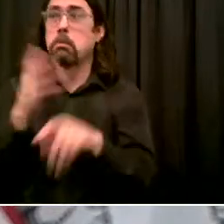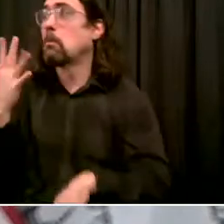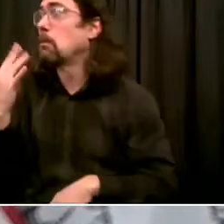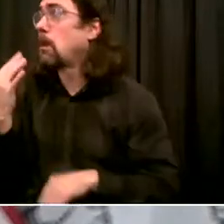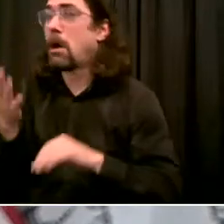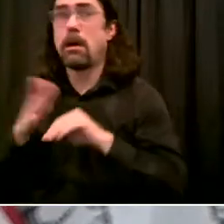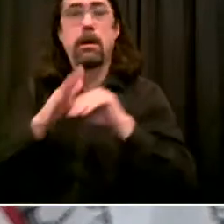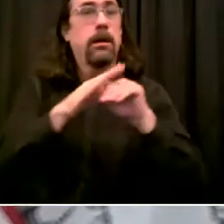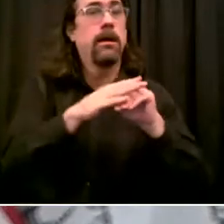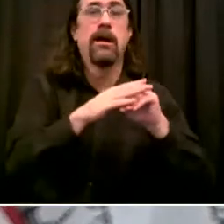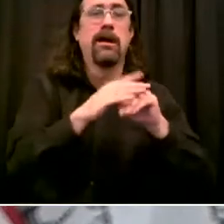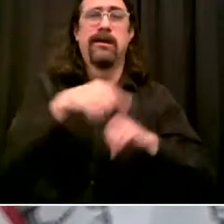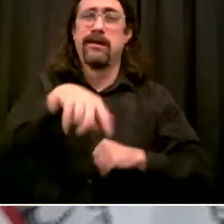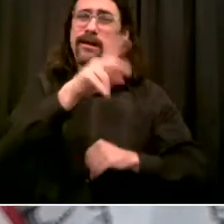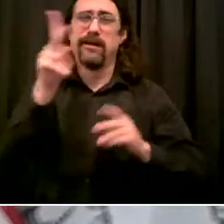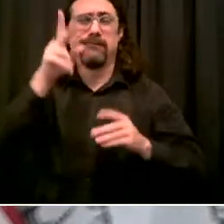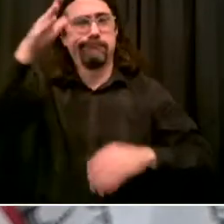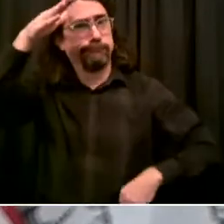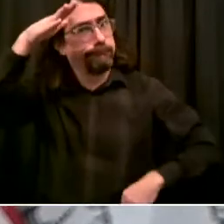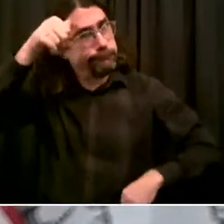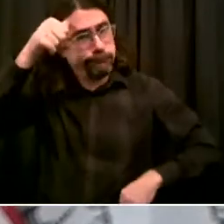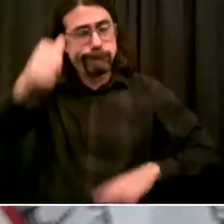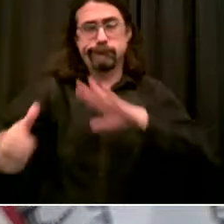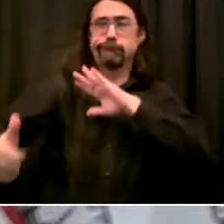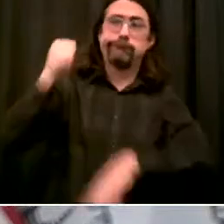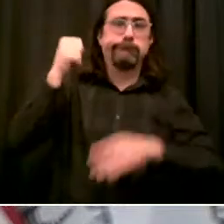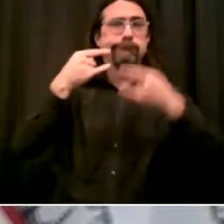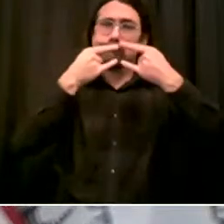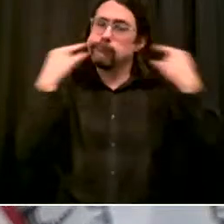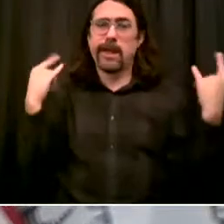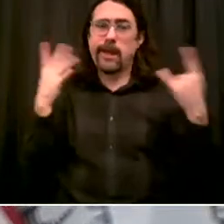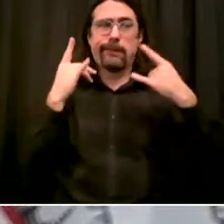I WILL LET THE DOCTOR SPEAK